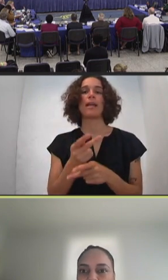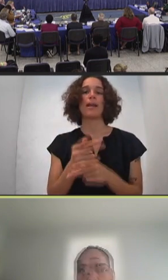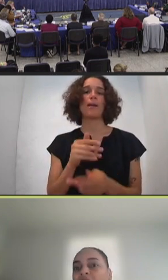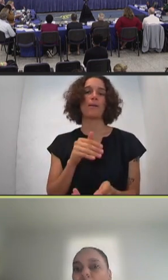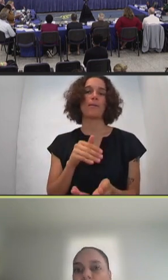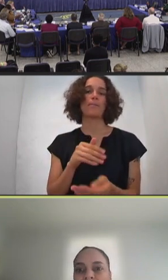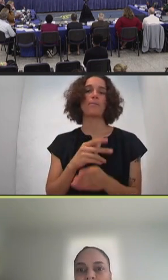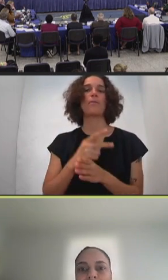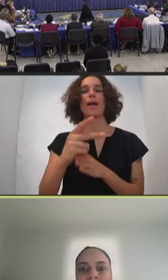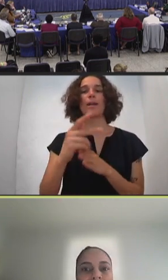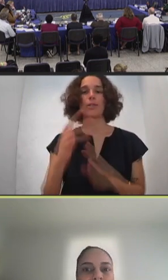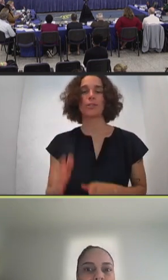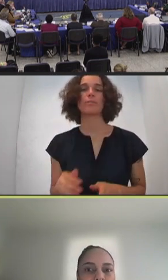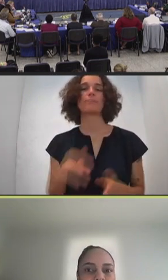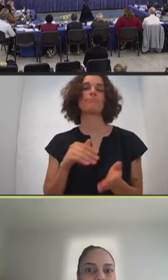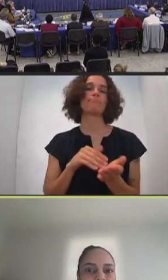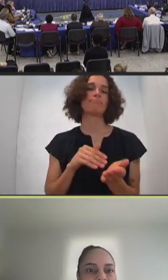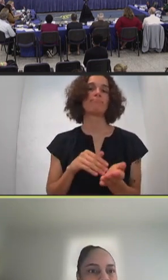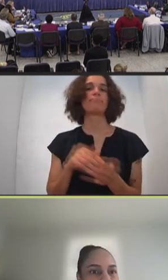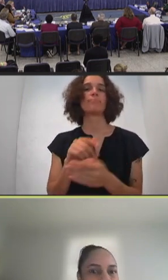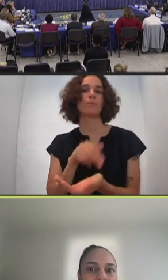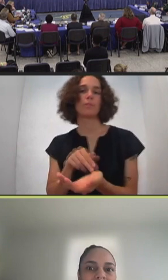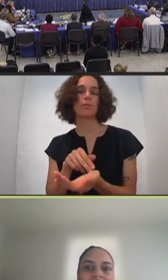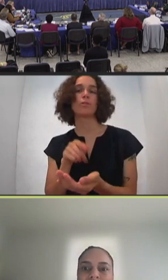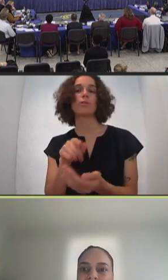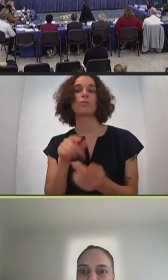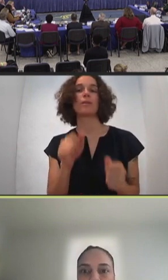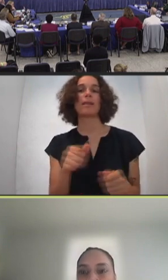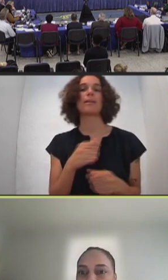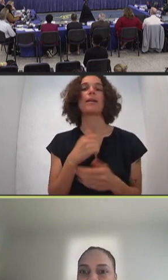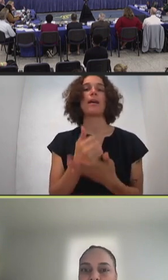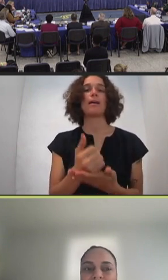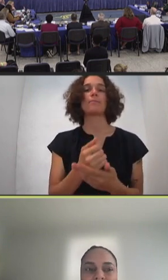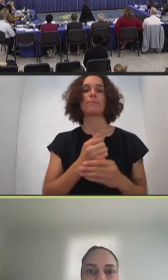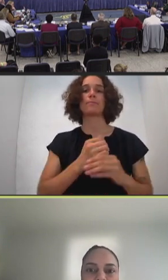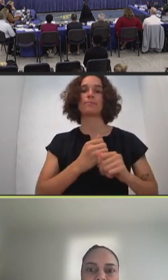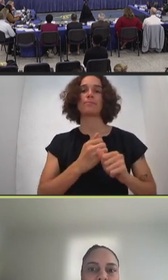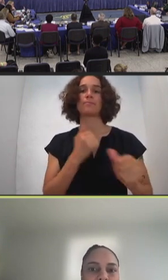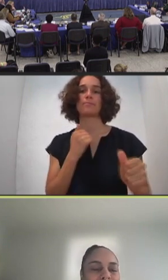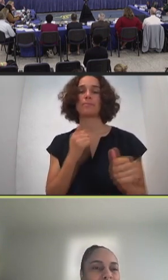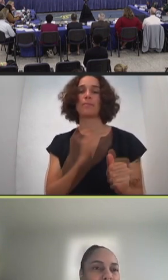"You can help keep infants from getting really sick. Let your moms-to-be know that their flu,